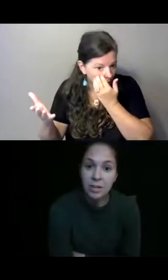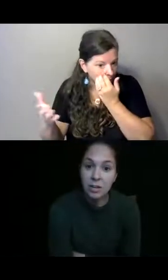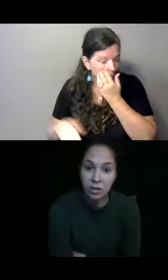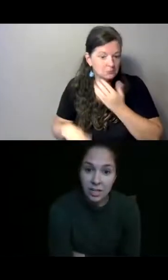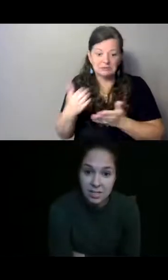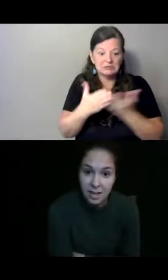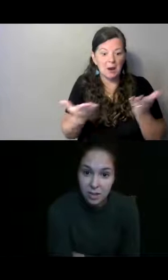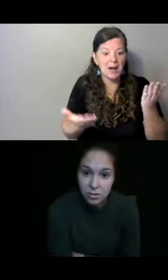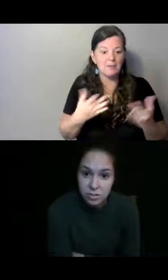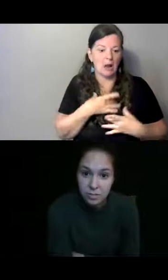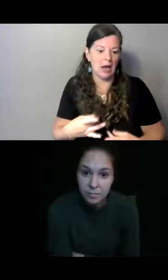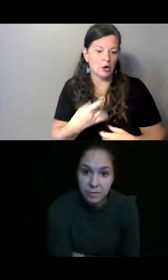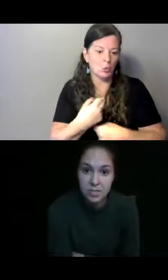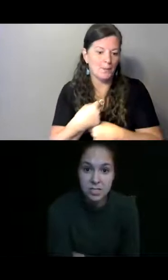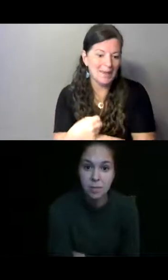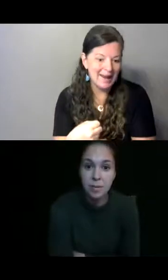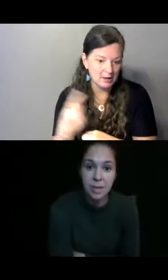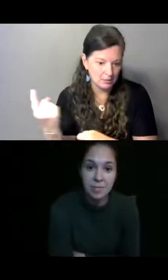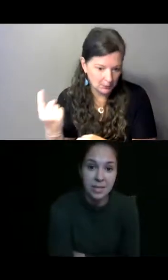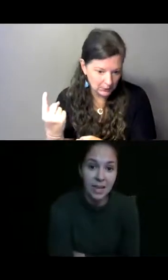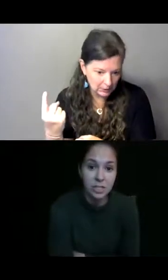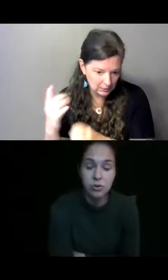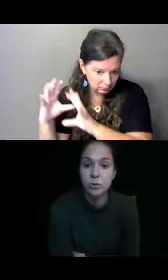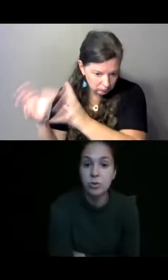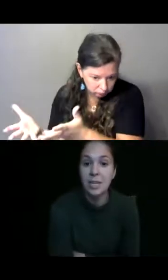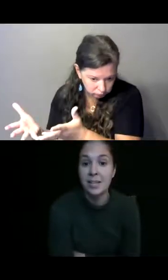their learning styles. Some maybe like to create,